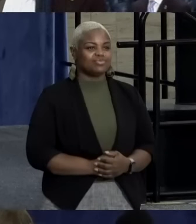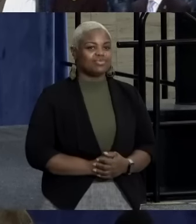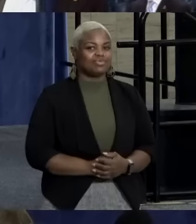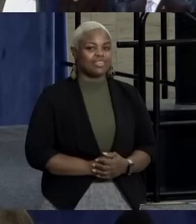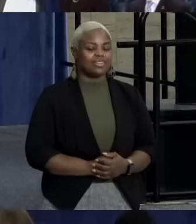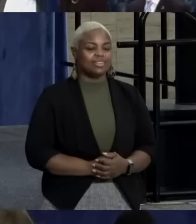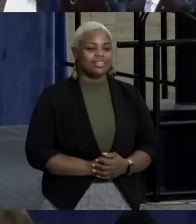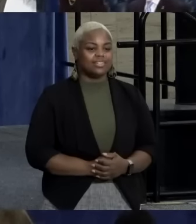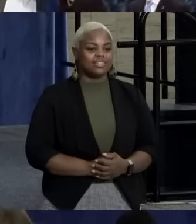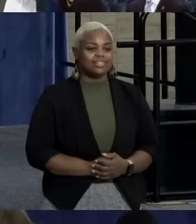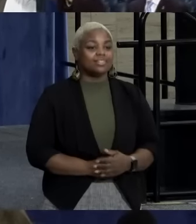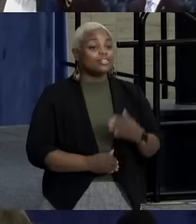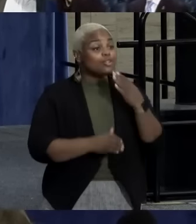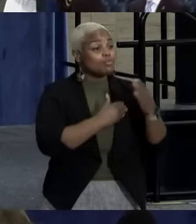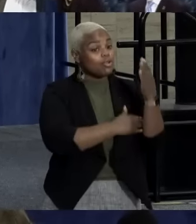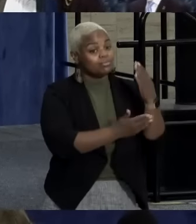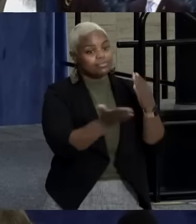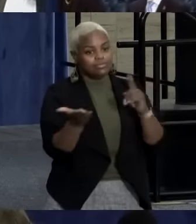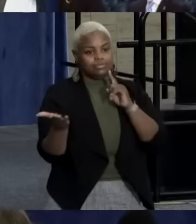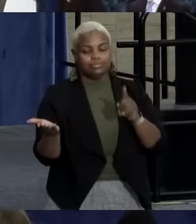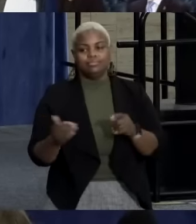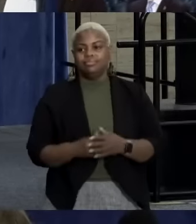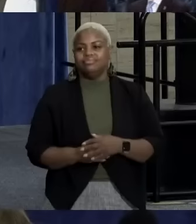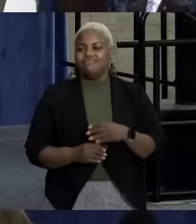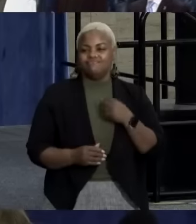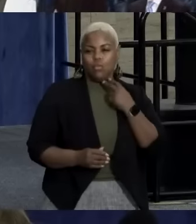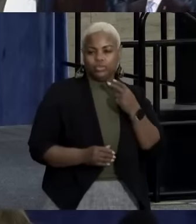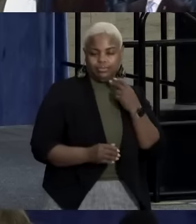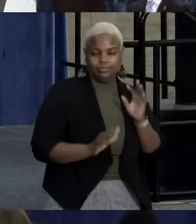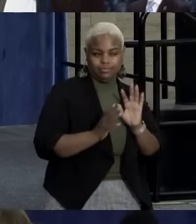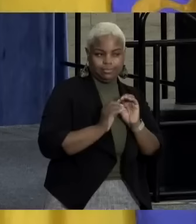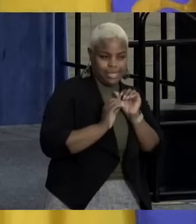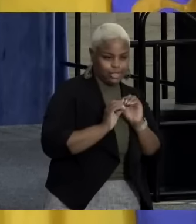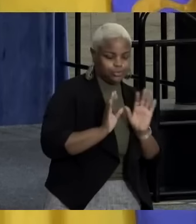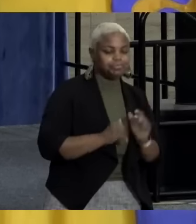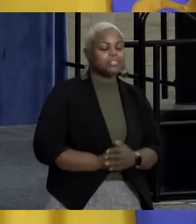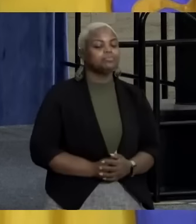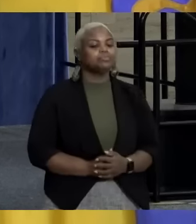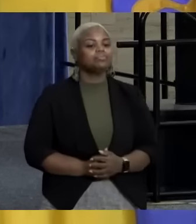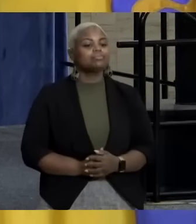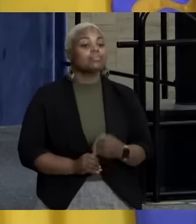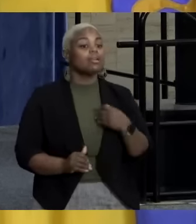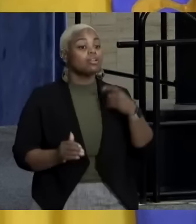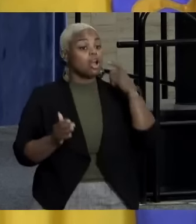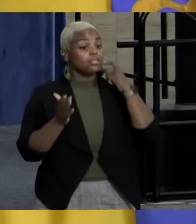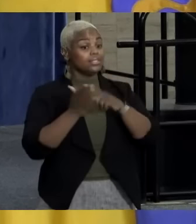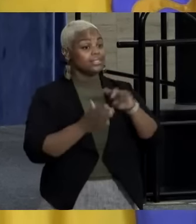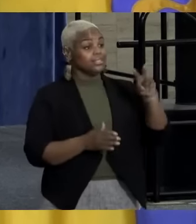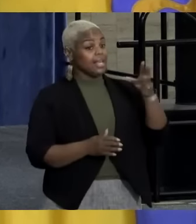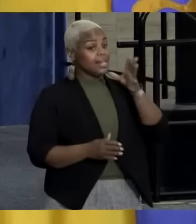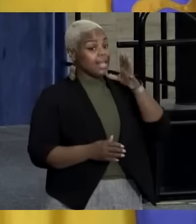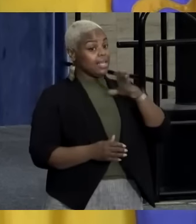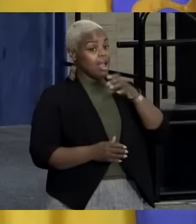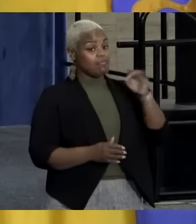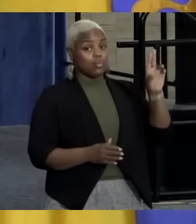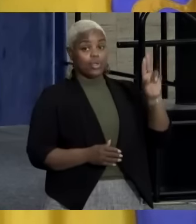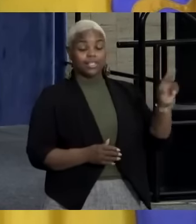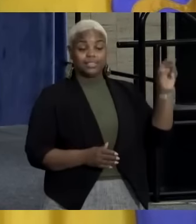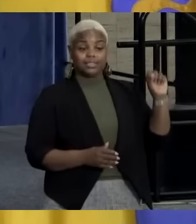Robert F. Kennedy, Jr.: Good morning, everybody. I want to begin by acknowledging the Second Lady of the United States, Usha Vance,